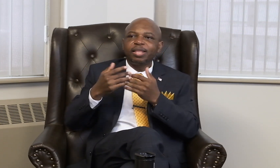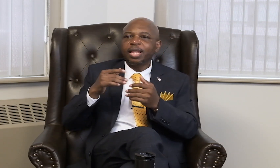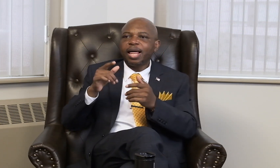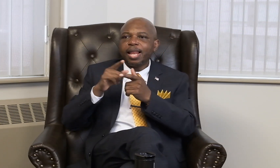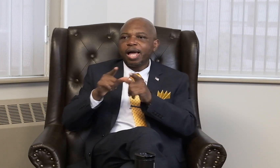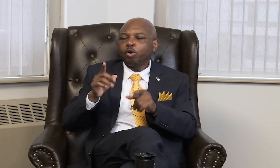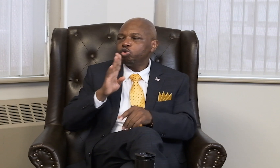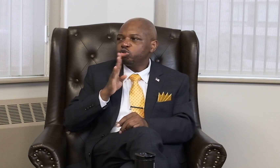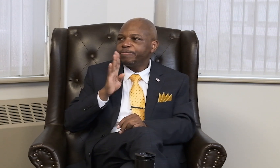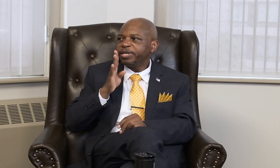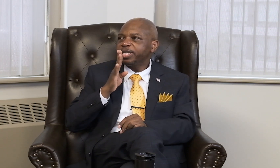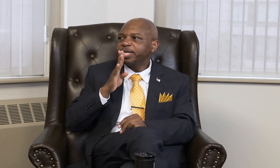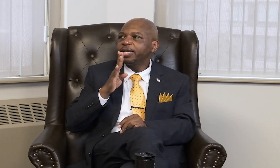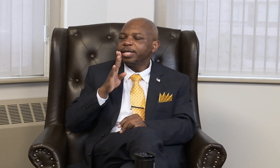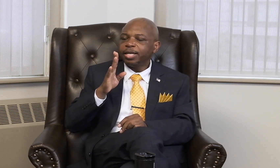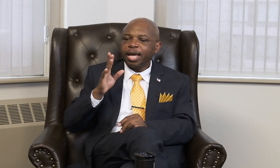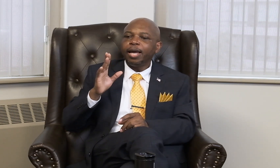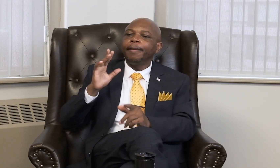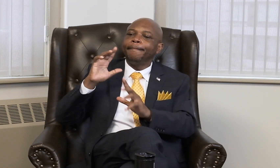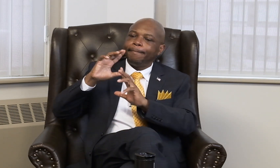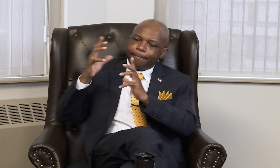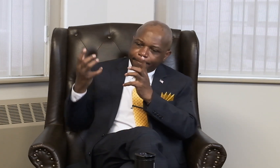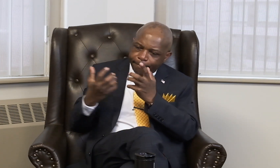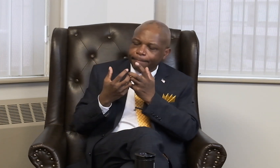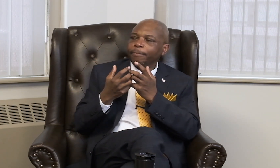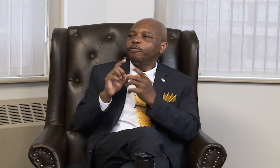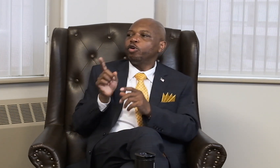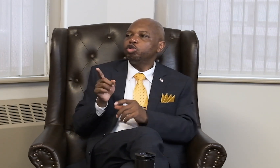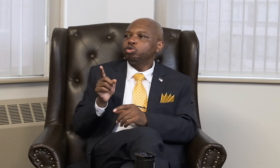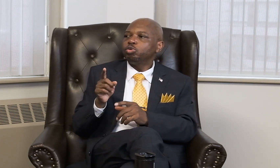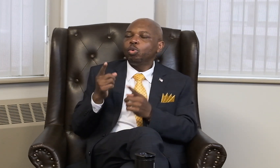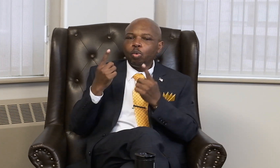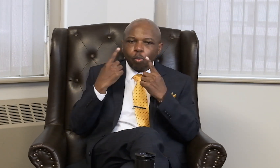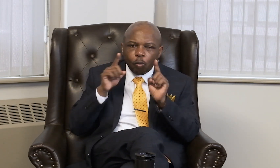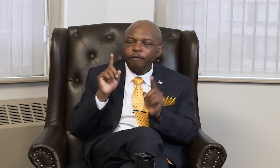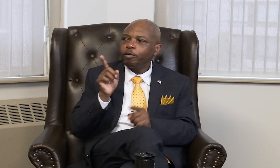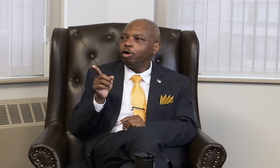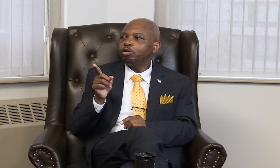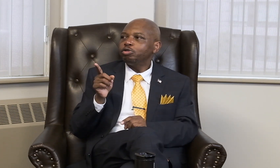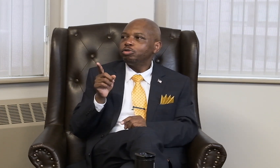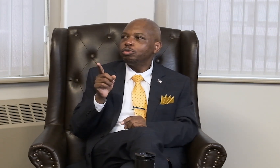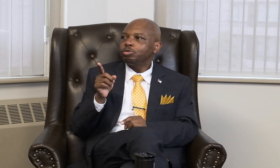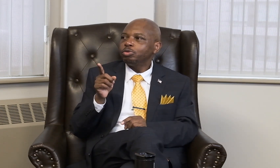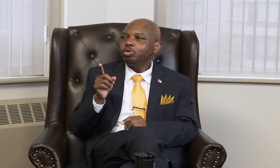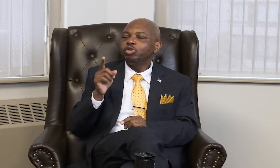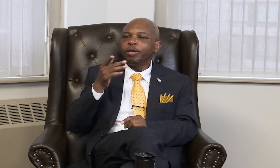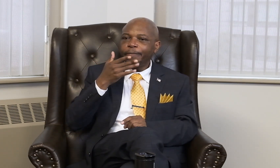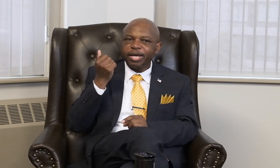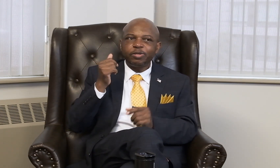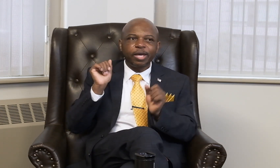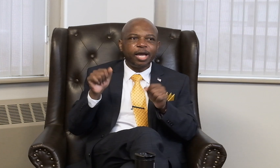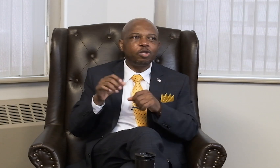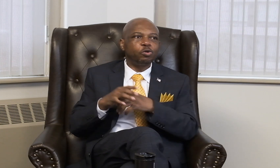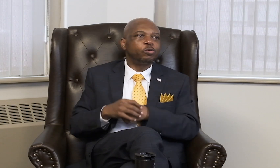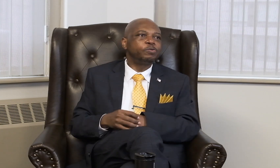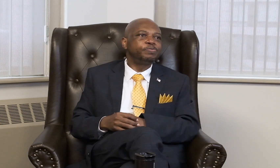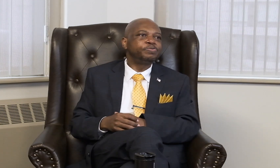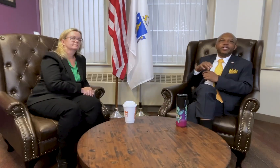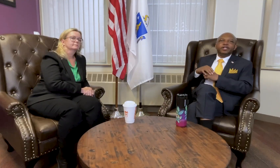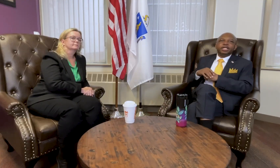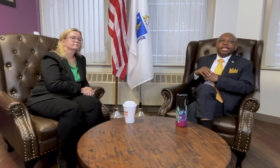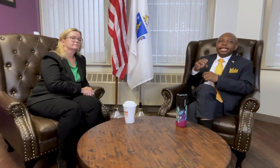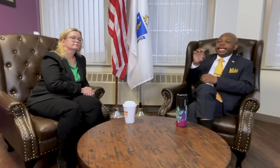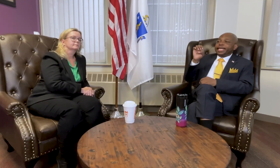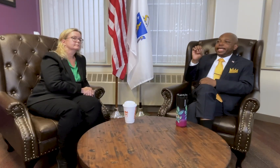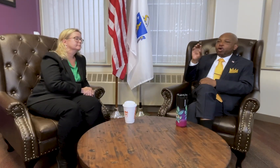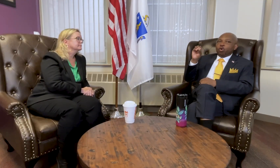speak – We, Massachusetts, are made for you and we will meet you where you are.